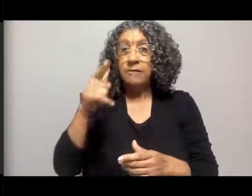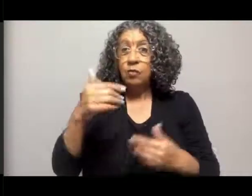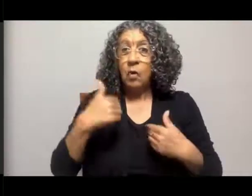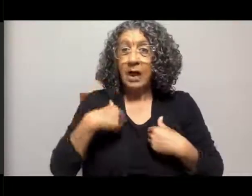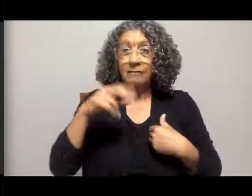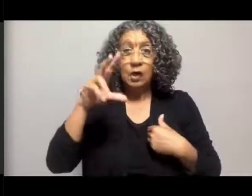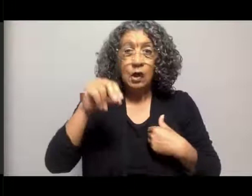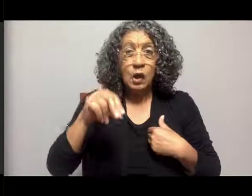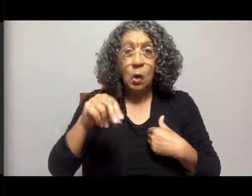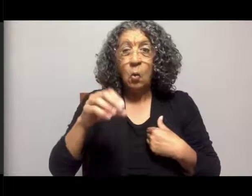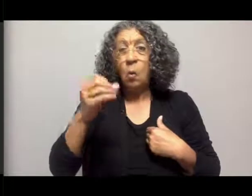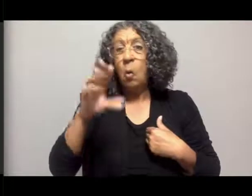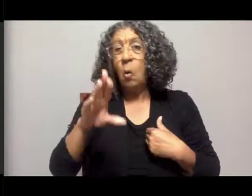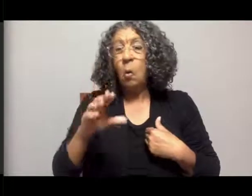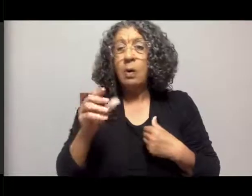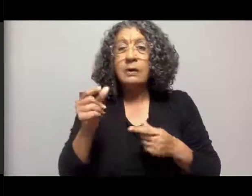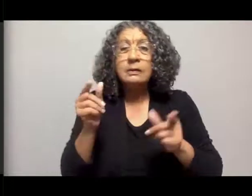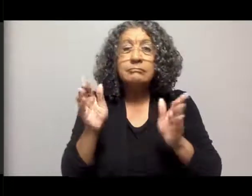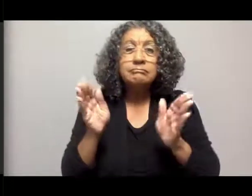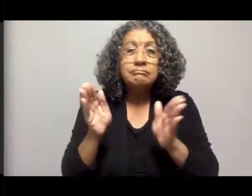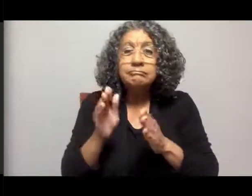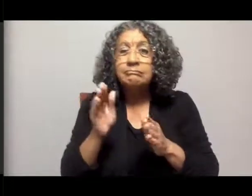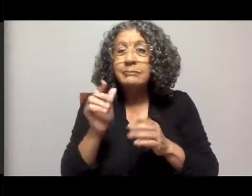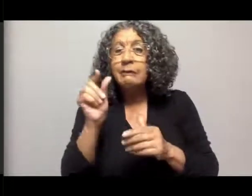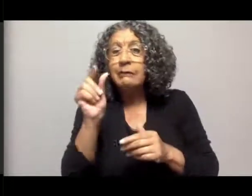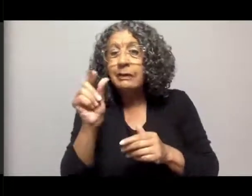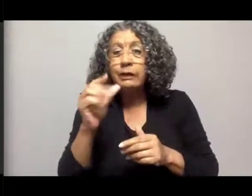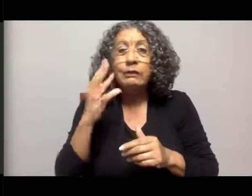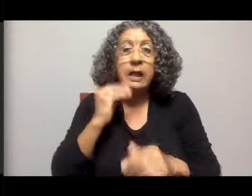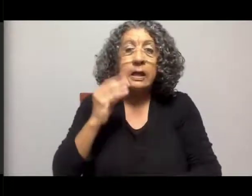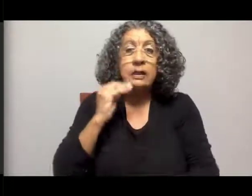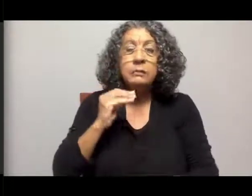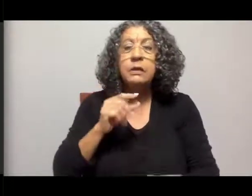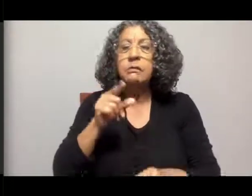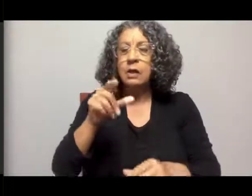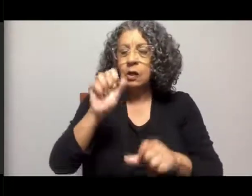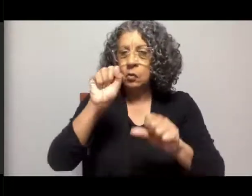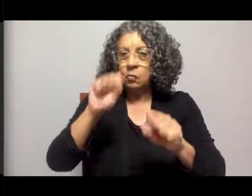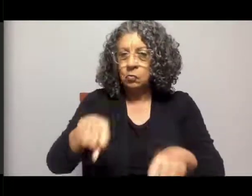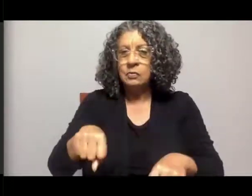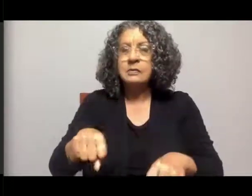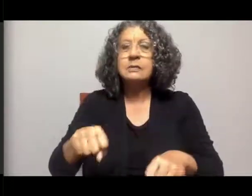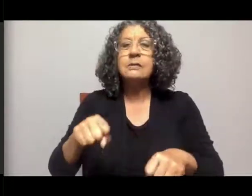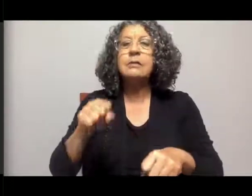If you have no or a little bit of experience